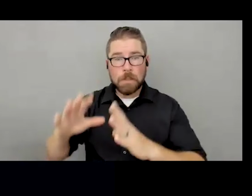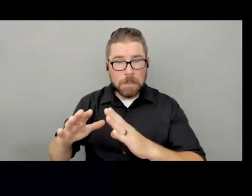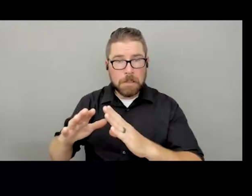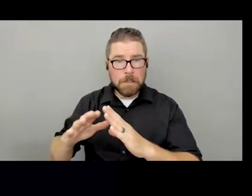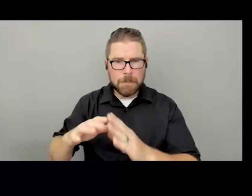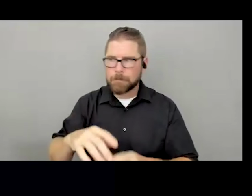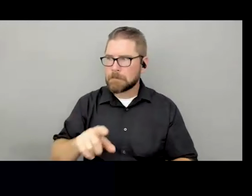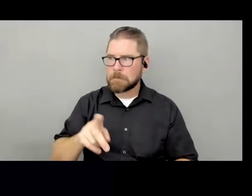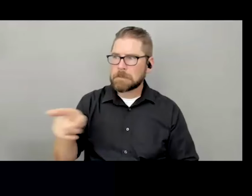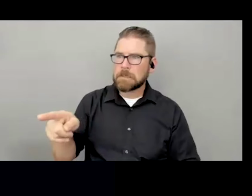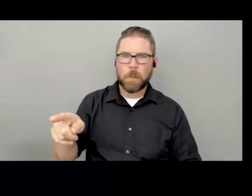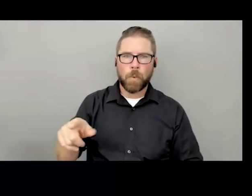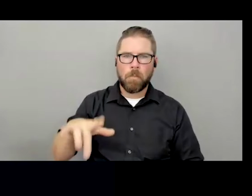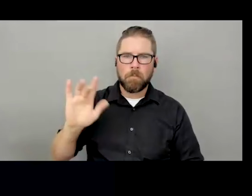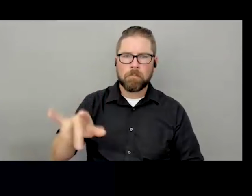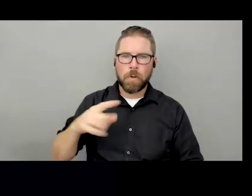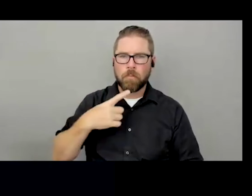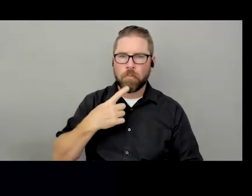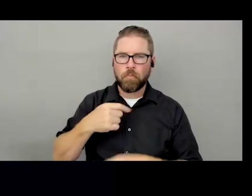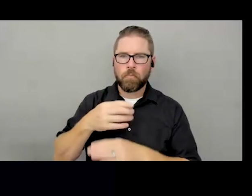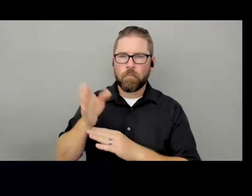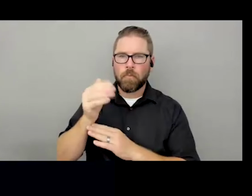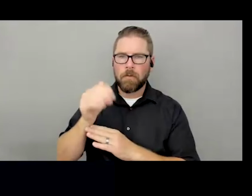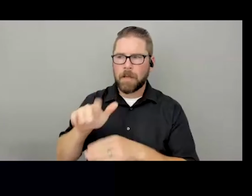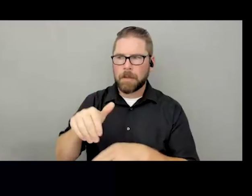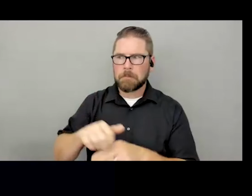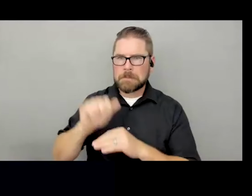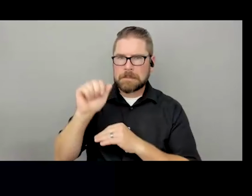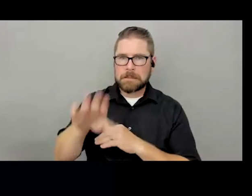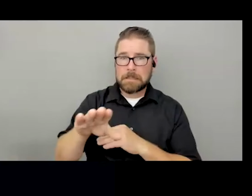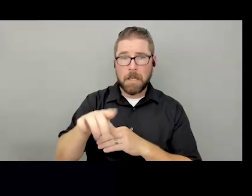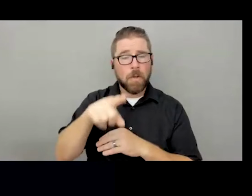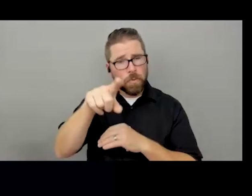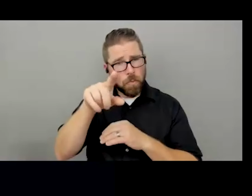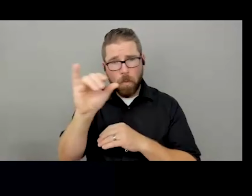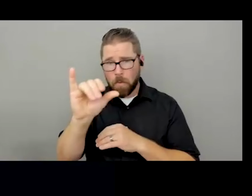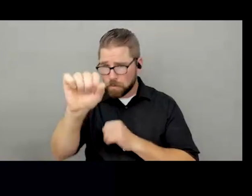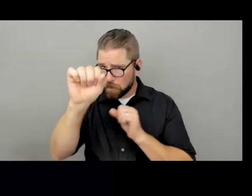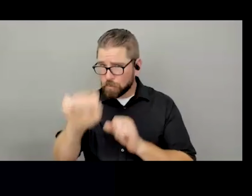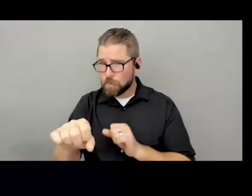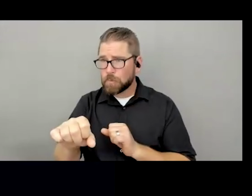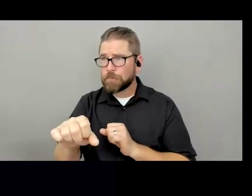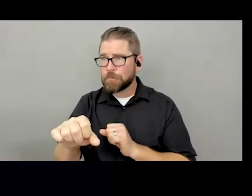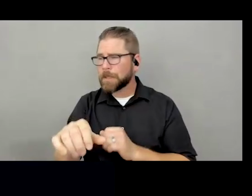you can reach out, you know, particularly if there's a certain student for some reason, I just